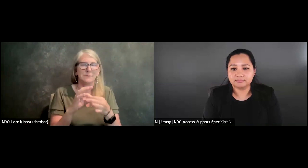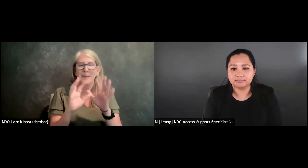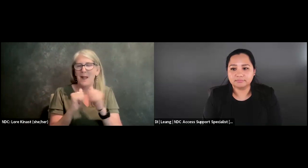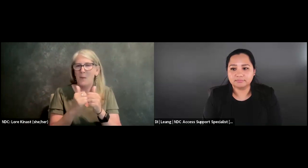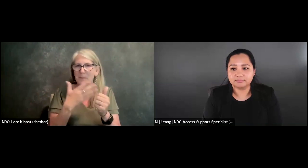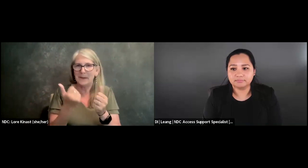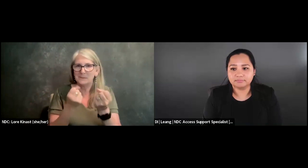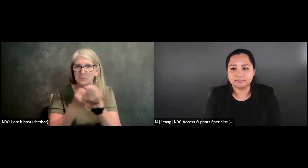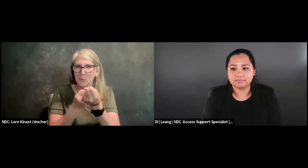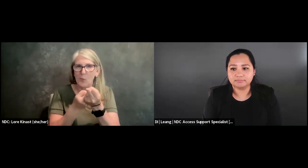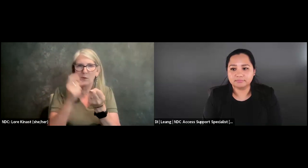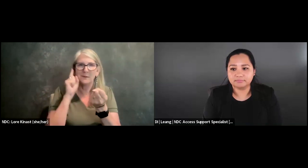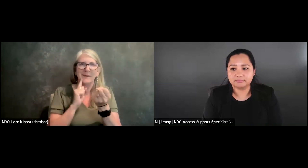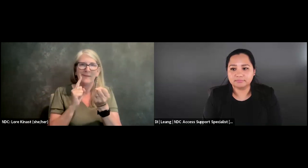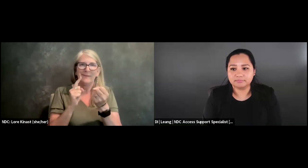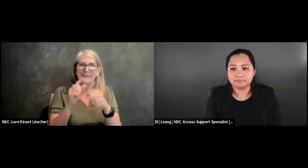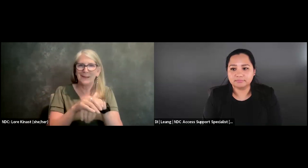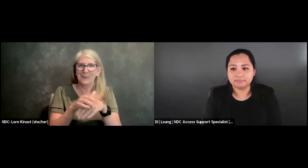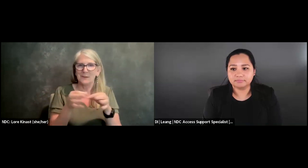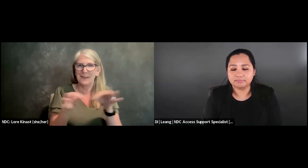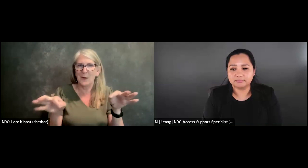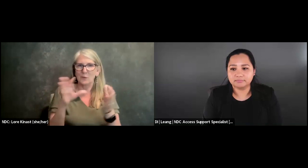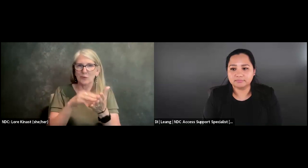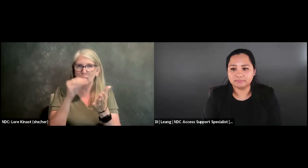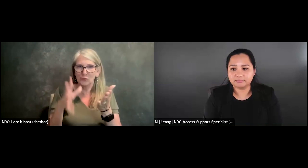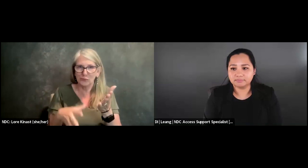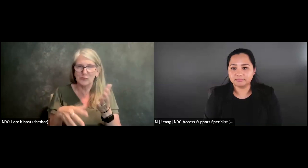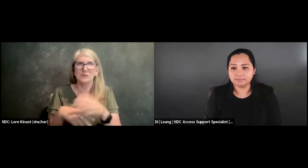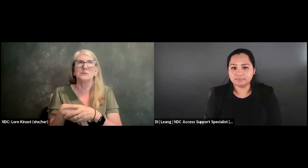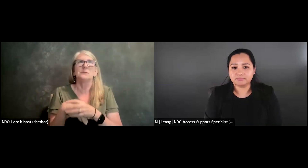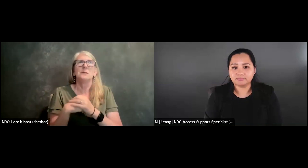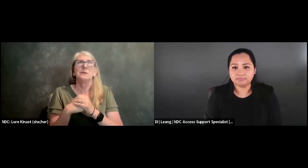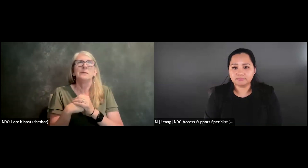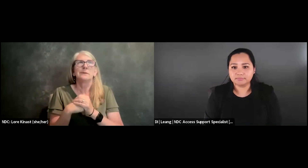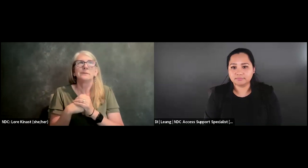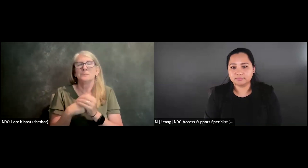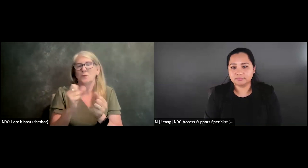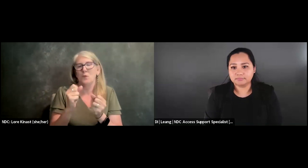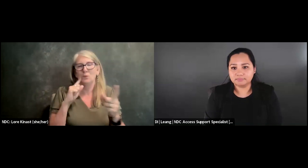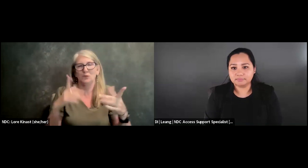stakeholders regarding how to best instruct deaf English language learners.